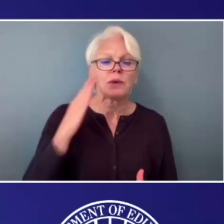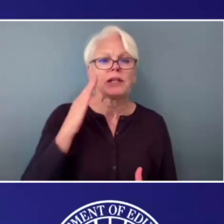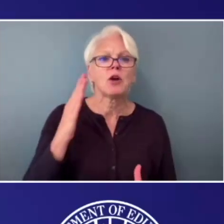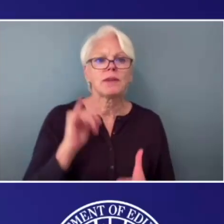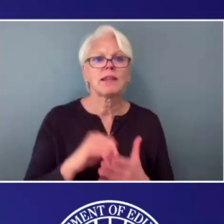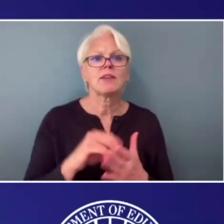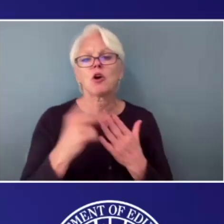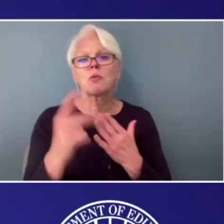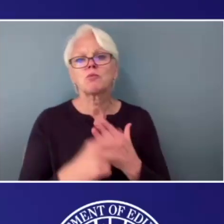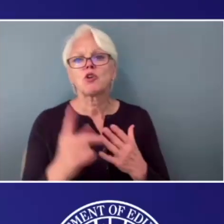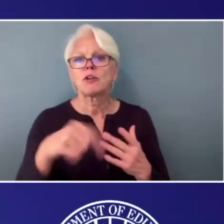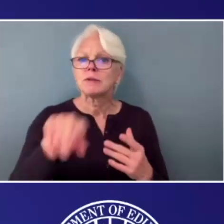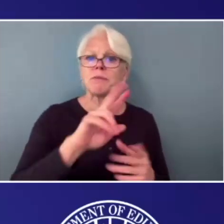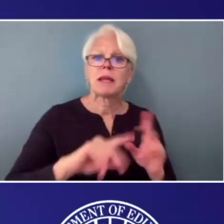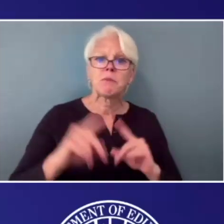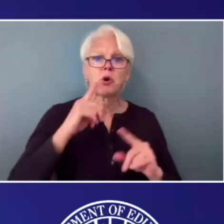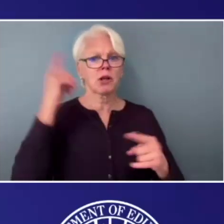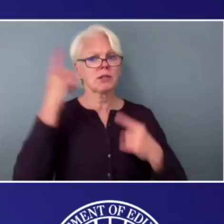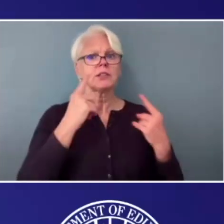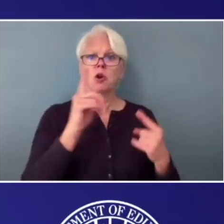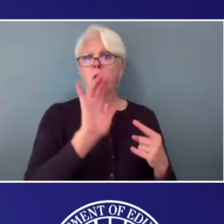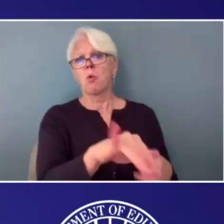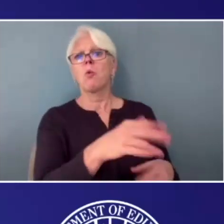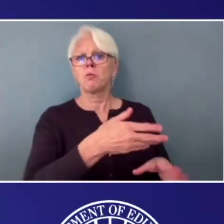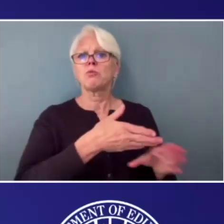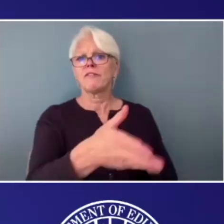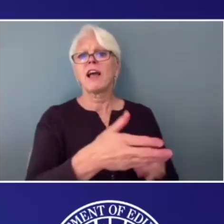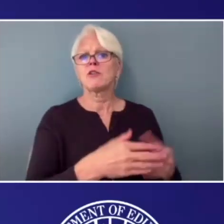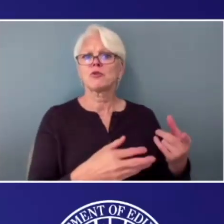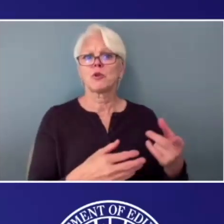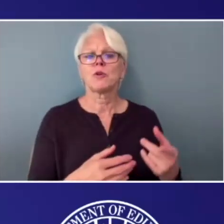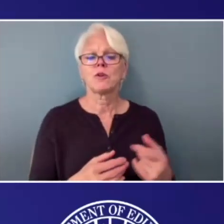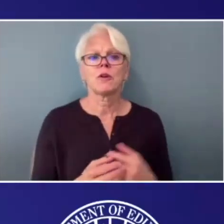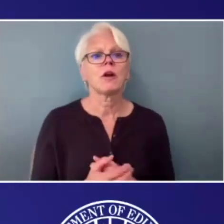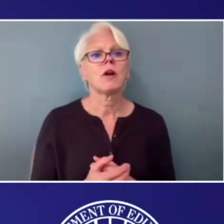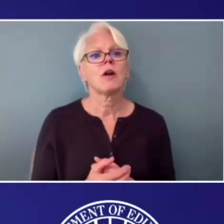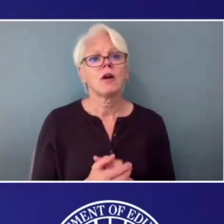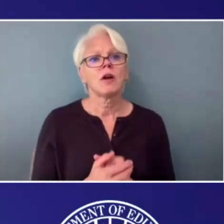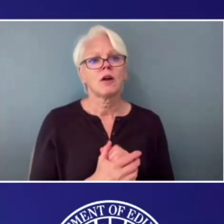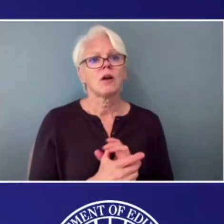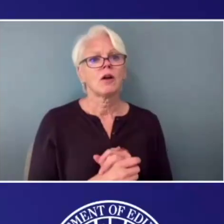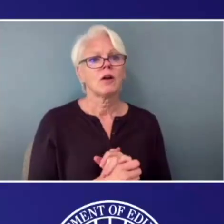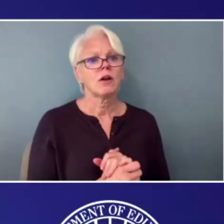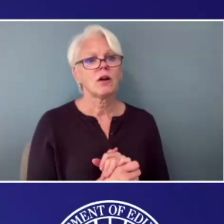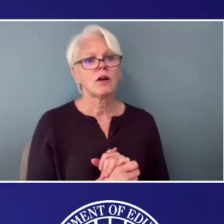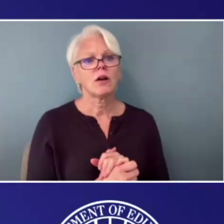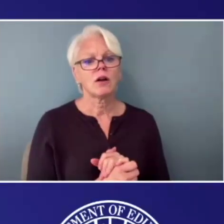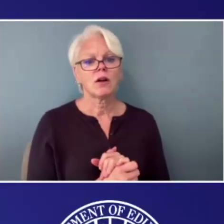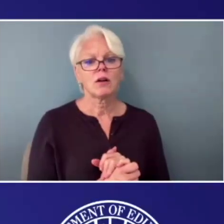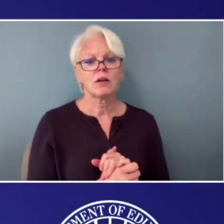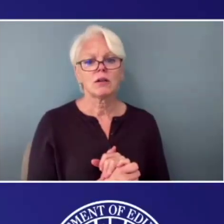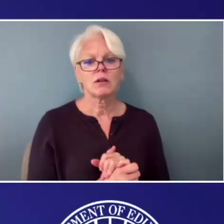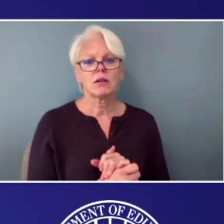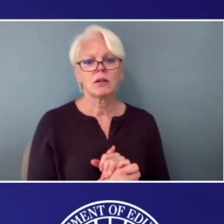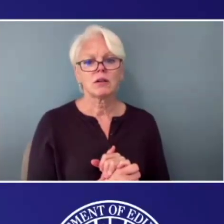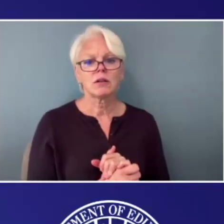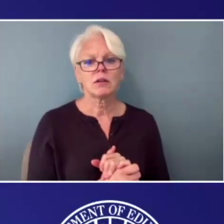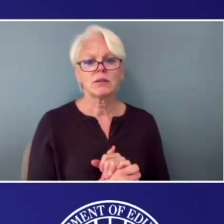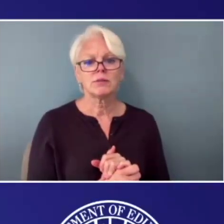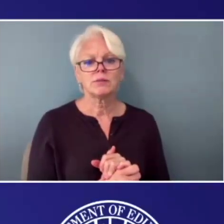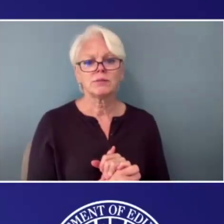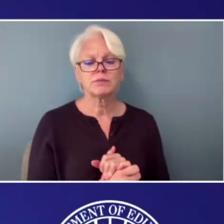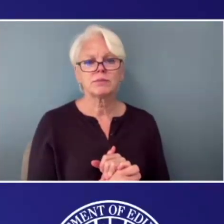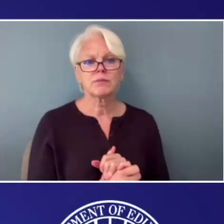professional. You know that would not